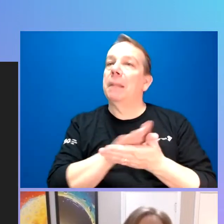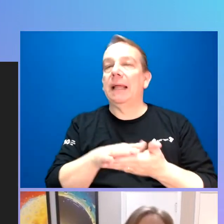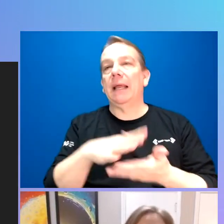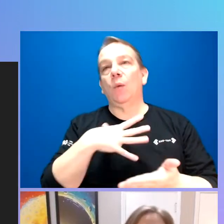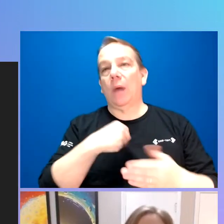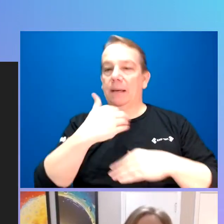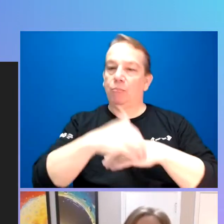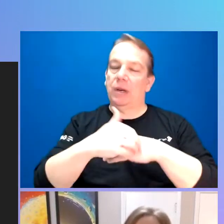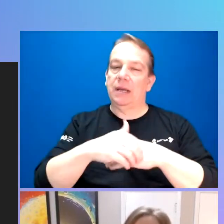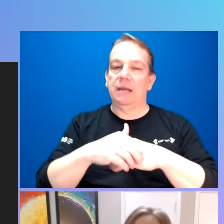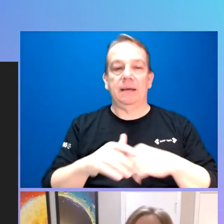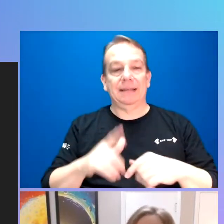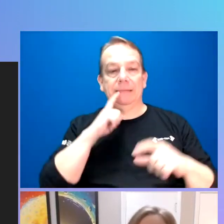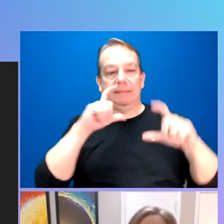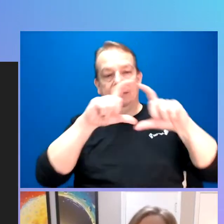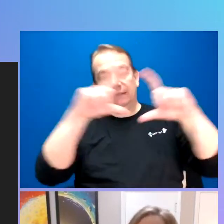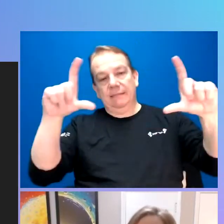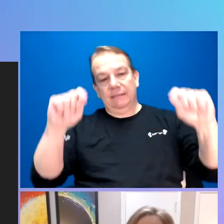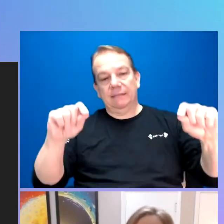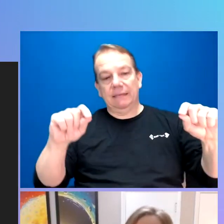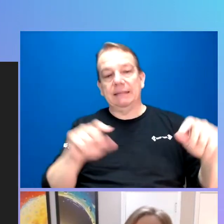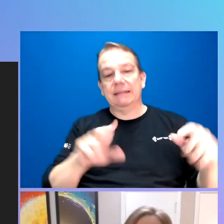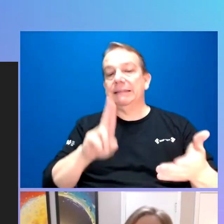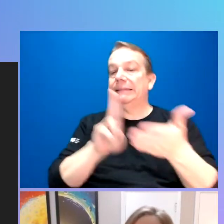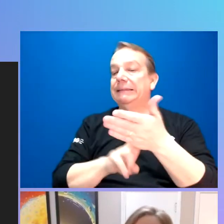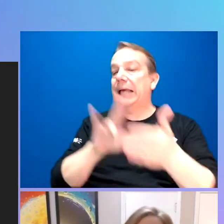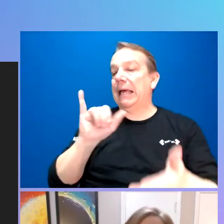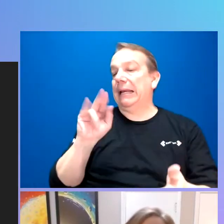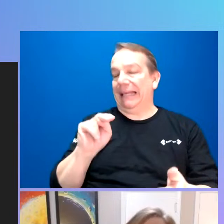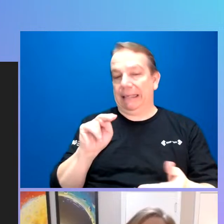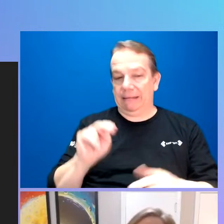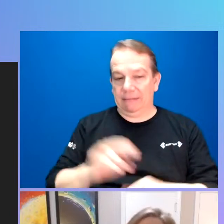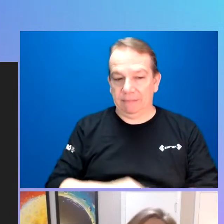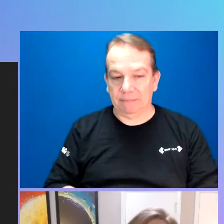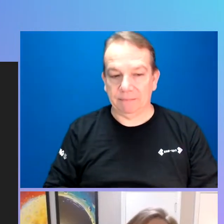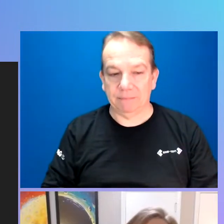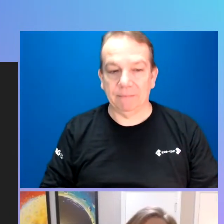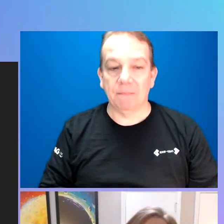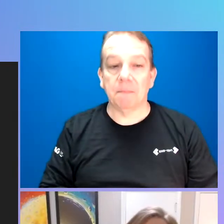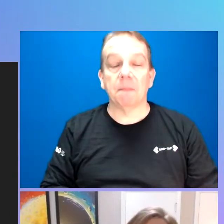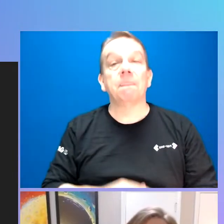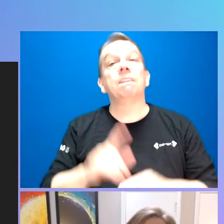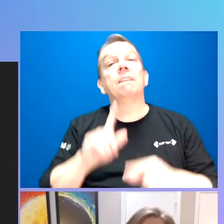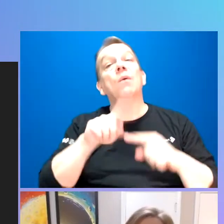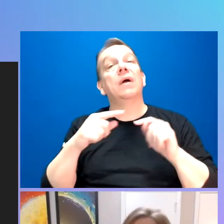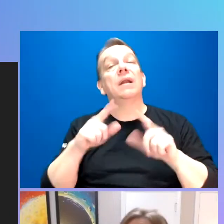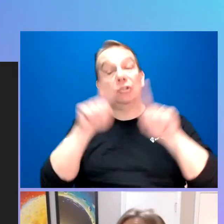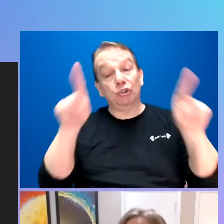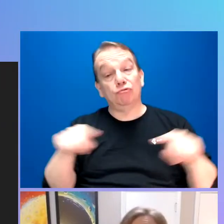says sign in at the end of a username and password form. When a screen reader encounters this